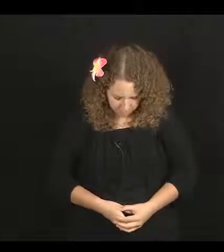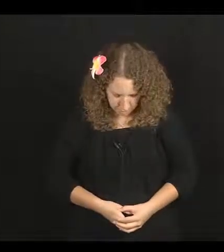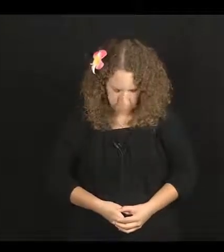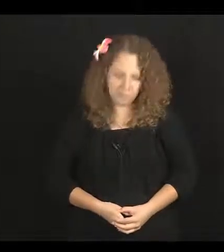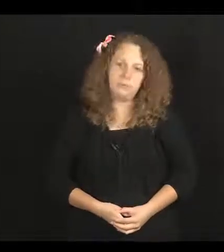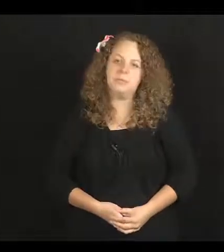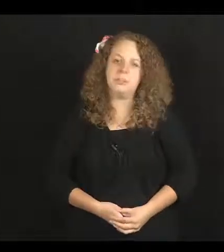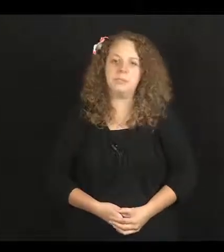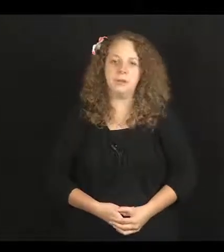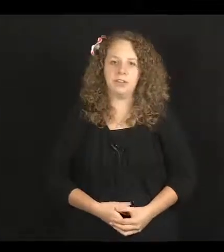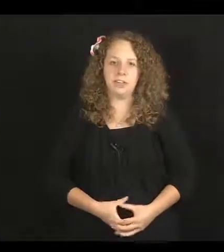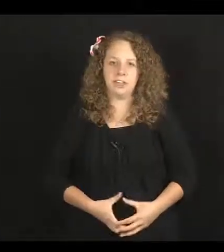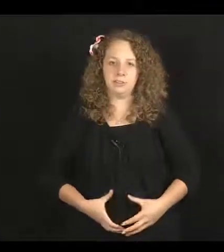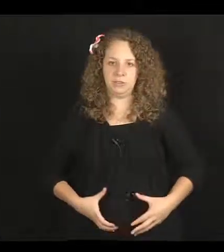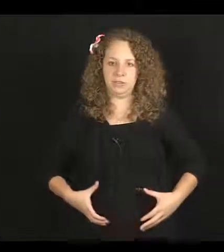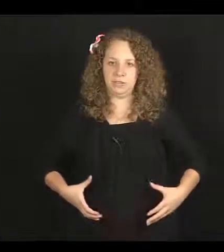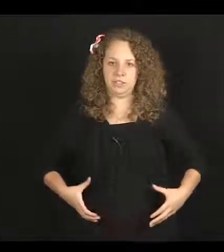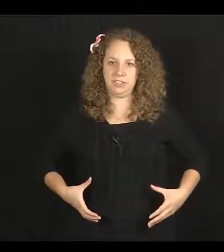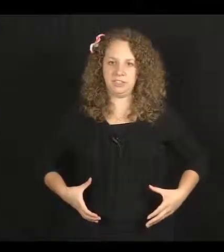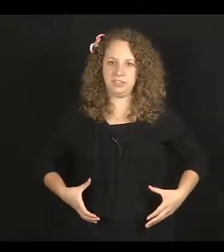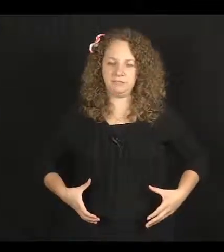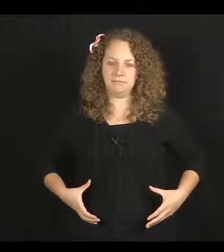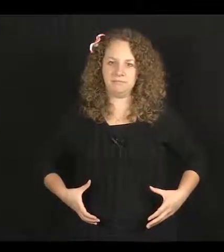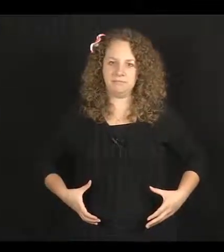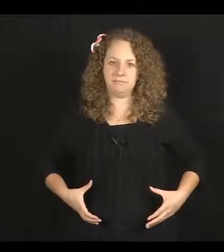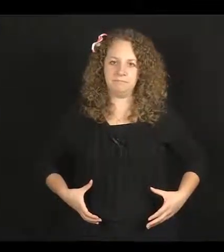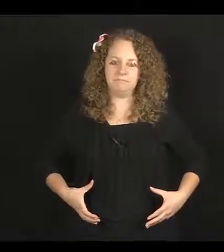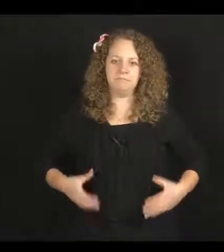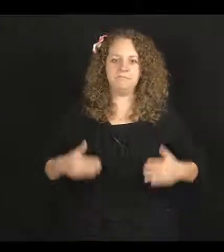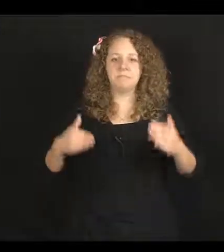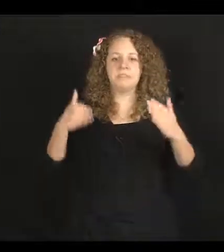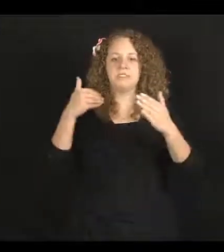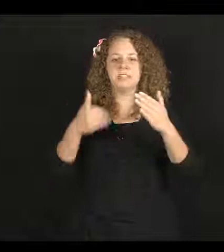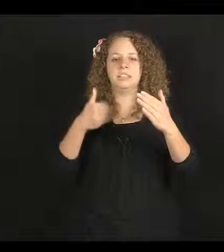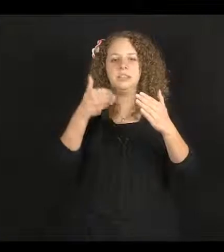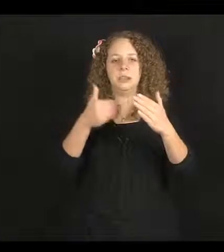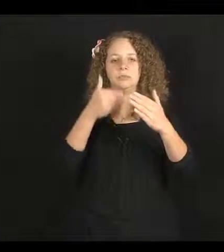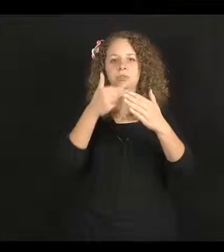a small size to a bigger size the sign CLOSER or you can do it being